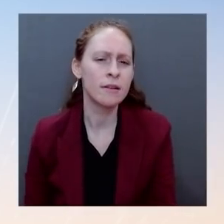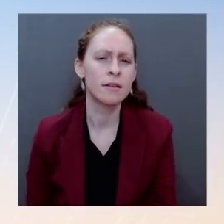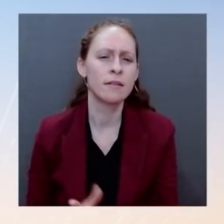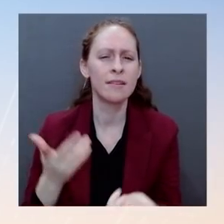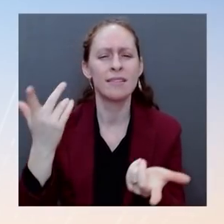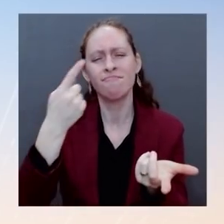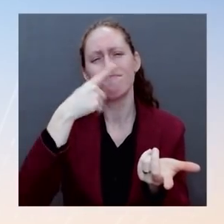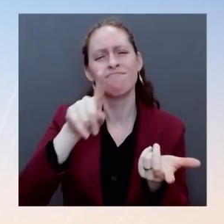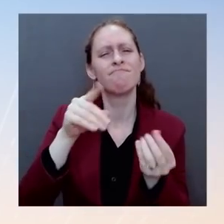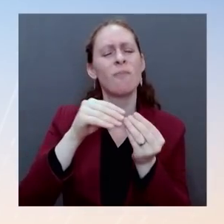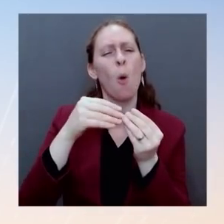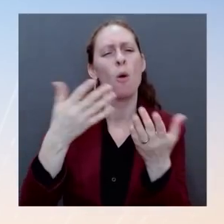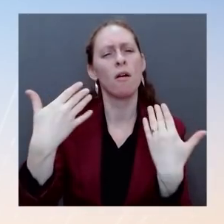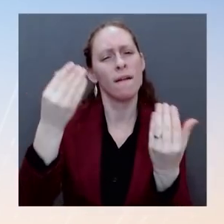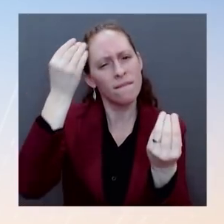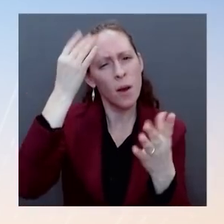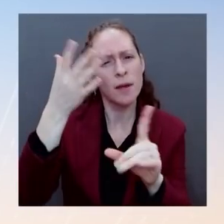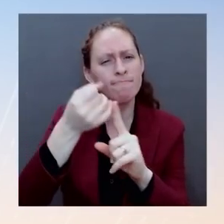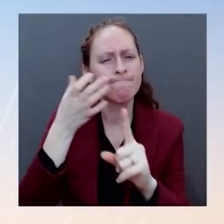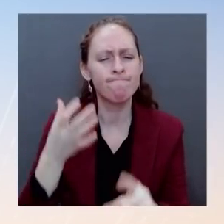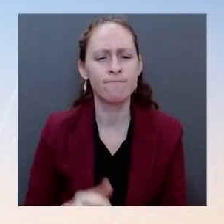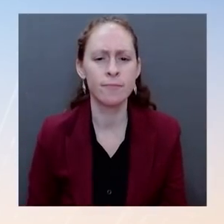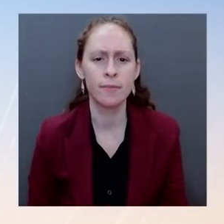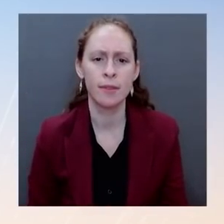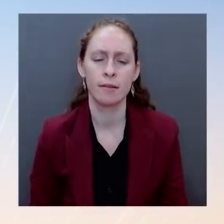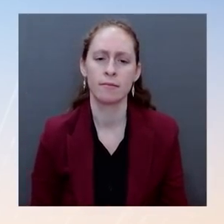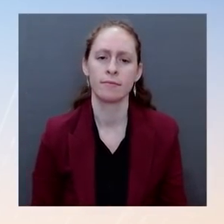And you get back to -- you get back to levels